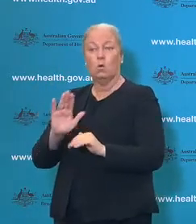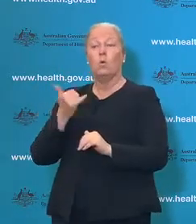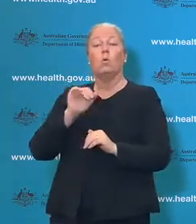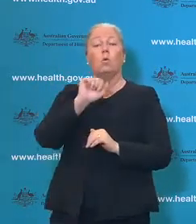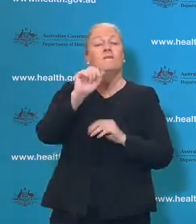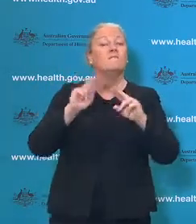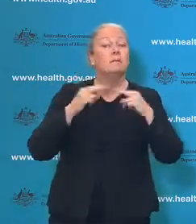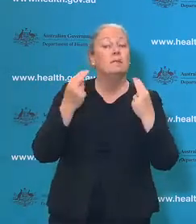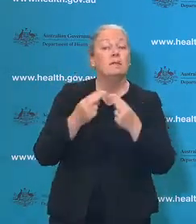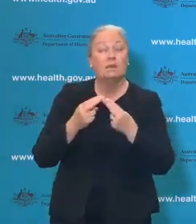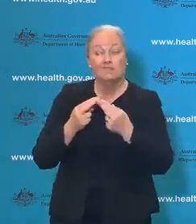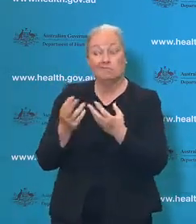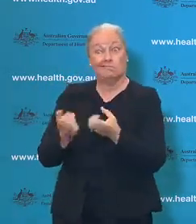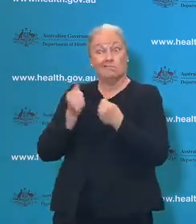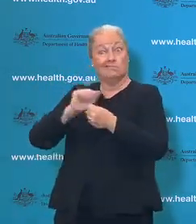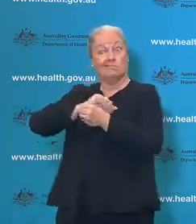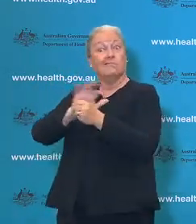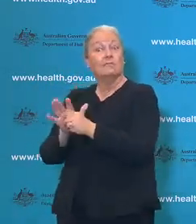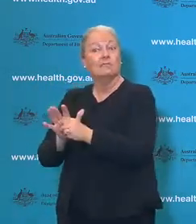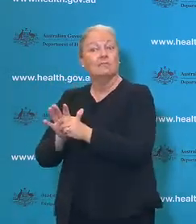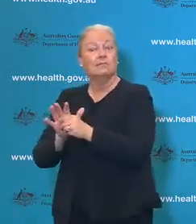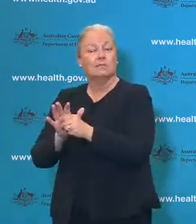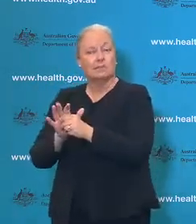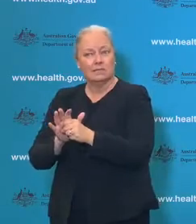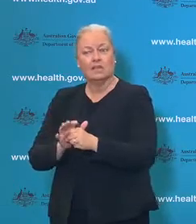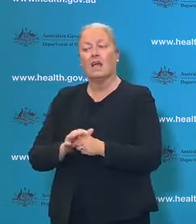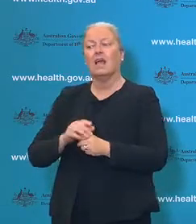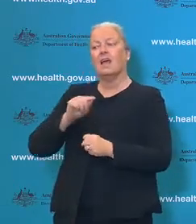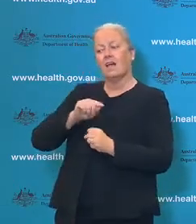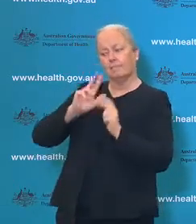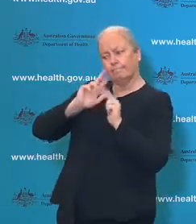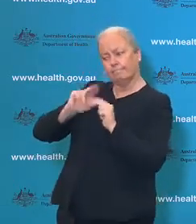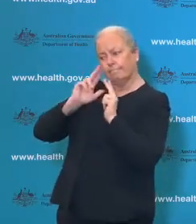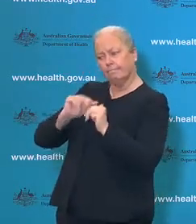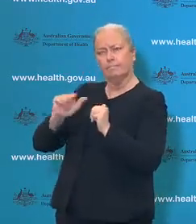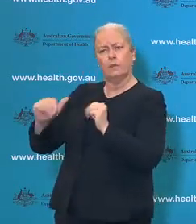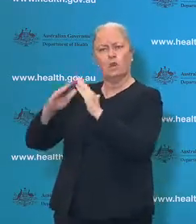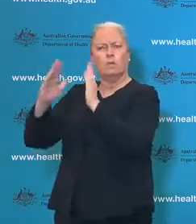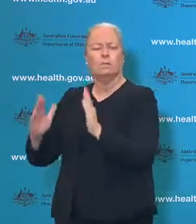been diagnosed with COVID-19 and is being cared for at home please reach out